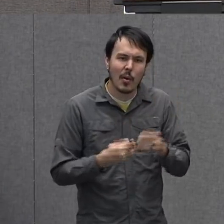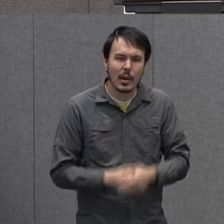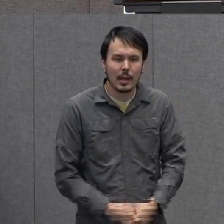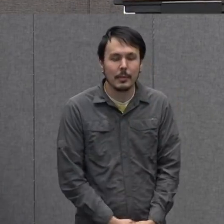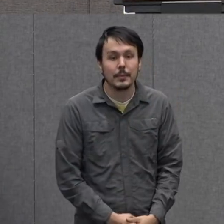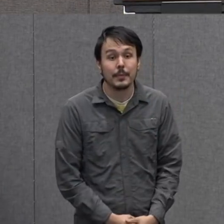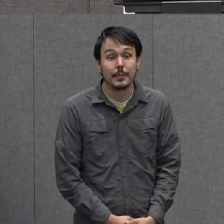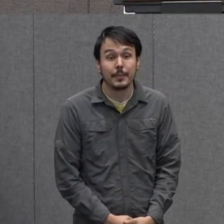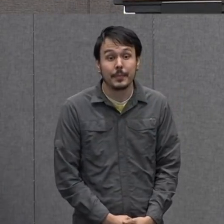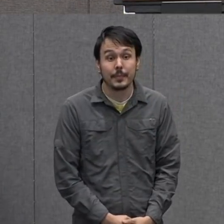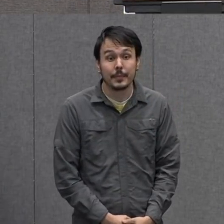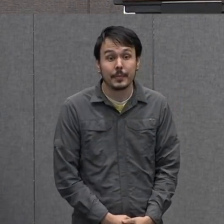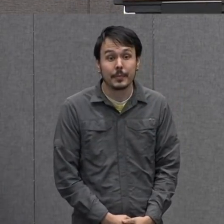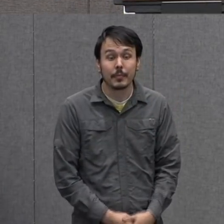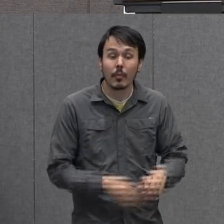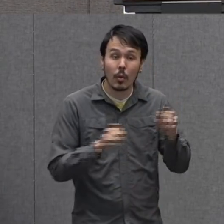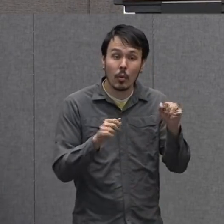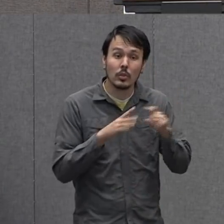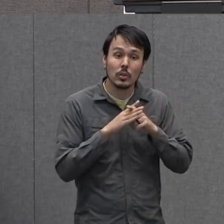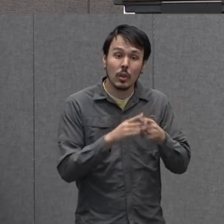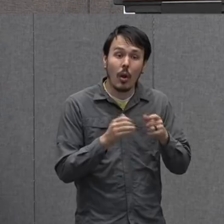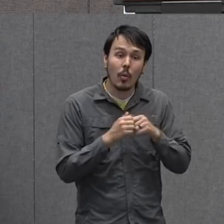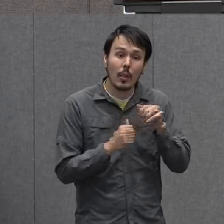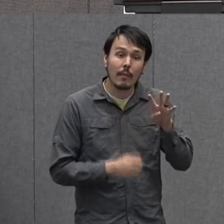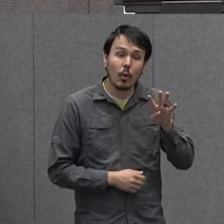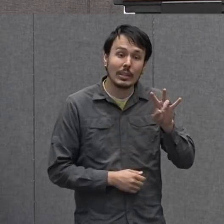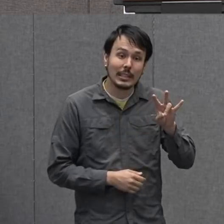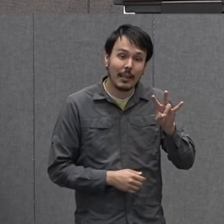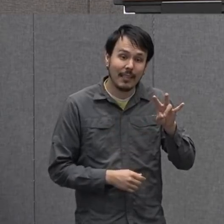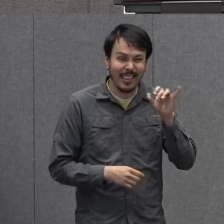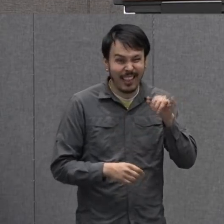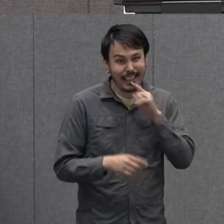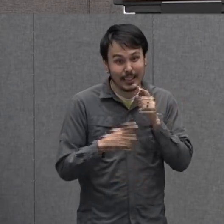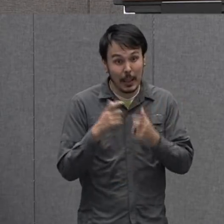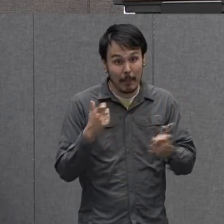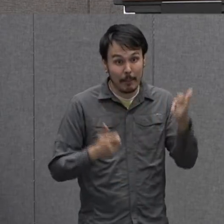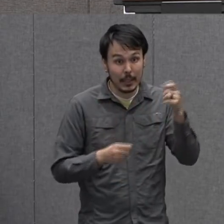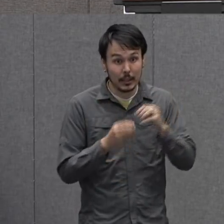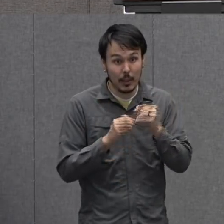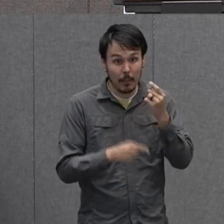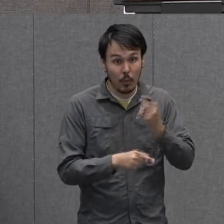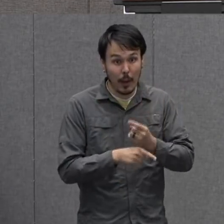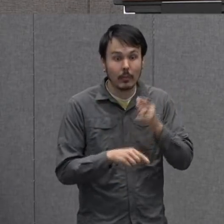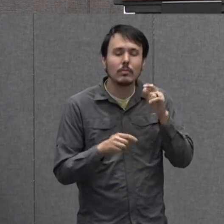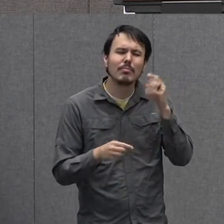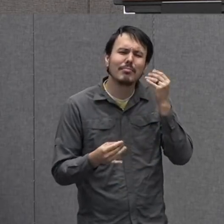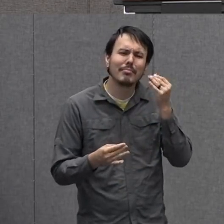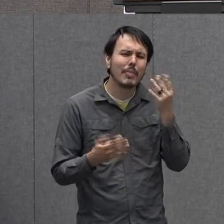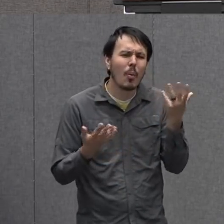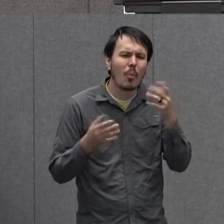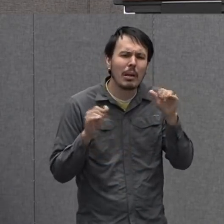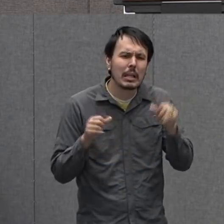is we could start with 47, which is the biggest number up here, right? And think about what we could add with that.